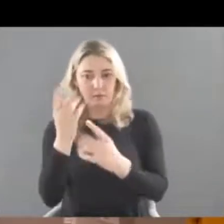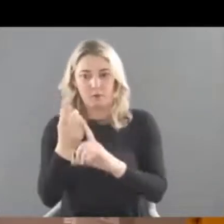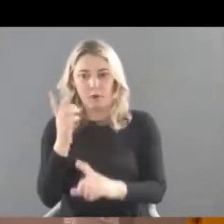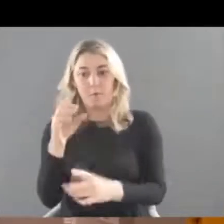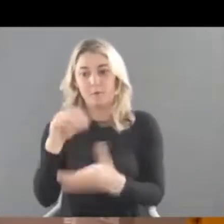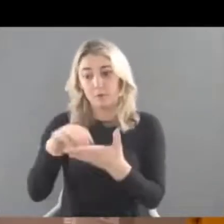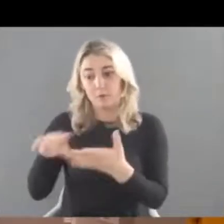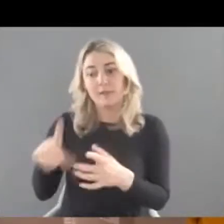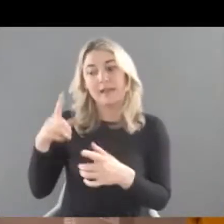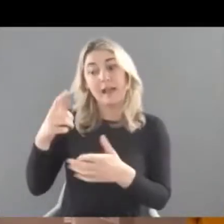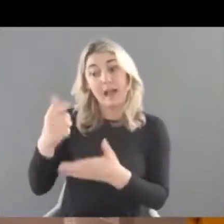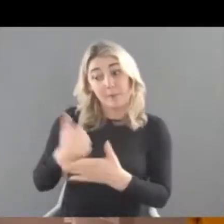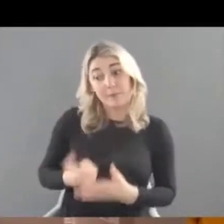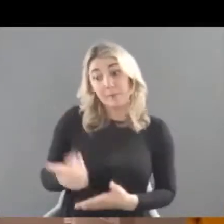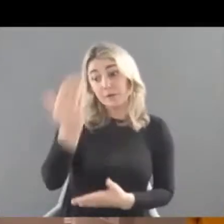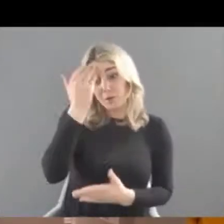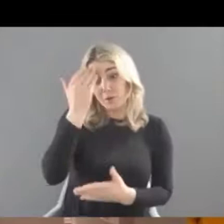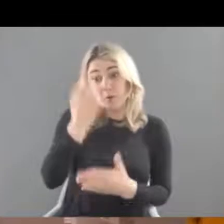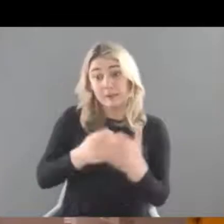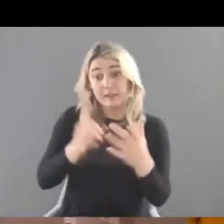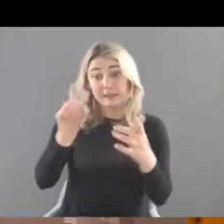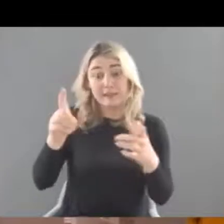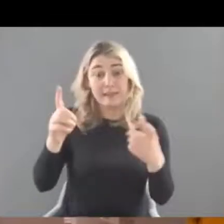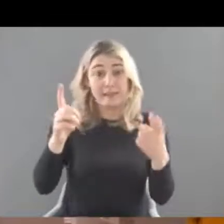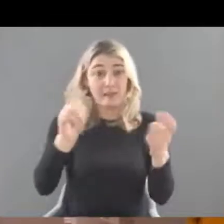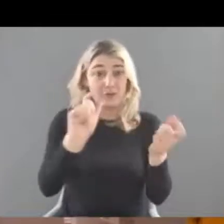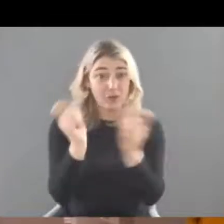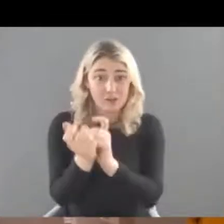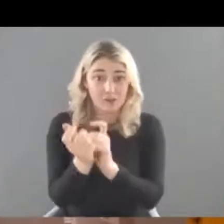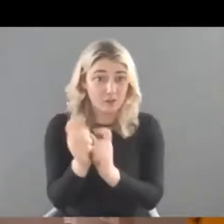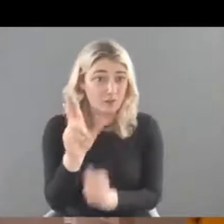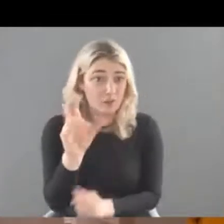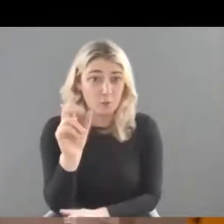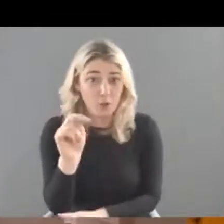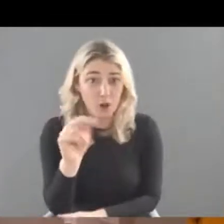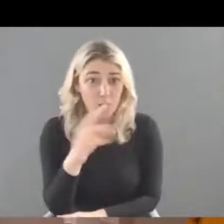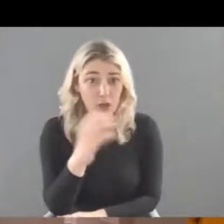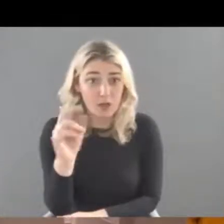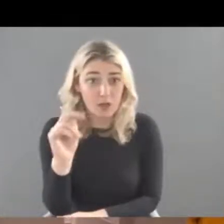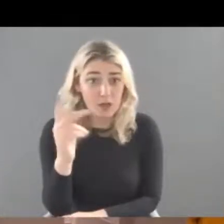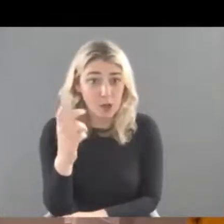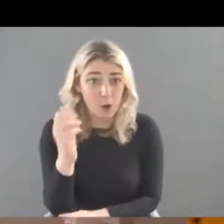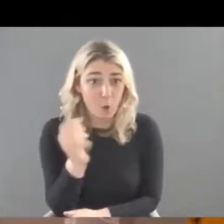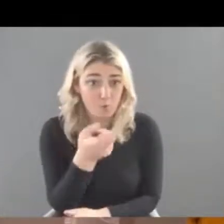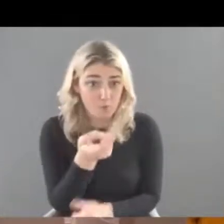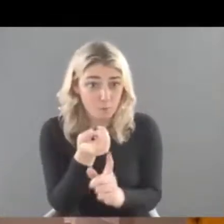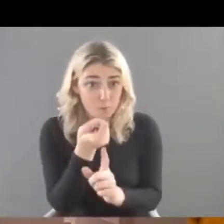So Ron Nicole, just from your experience, how do you how seen